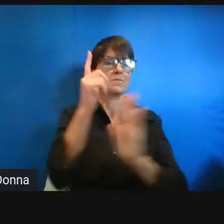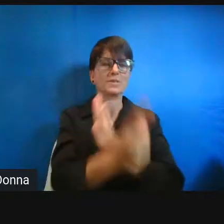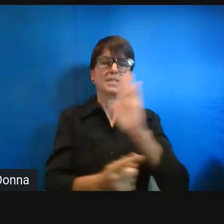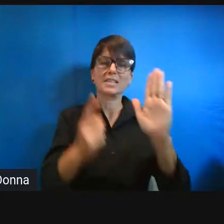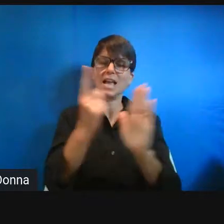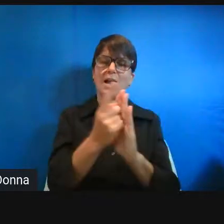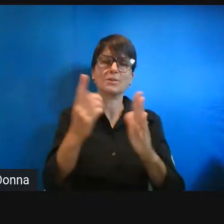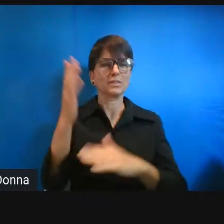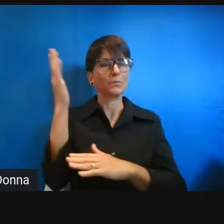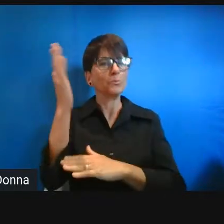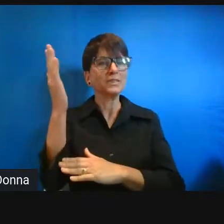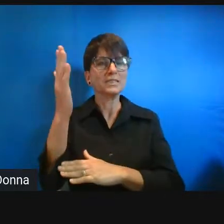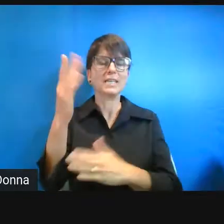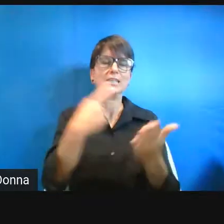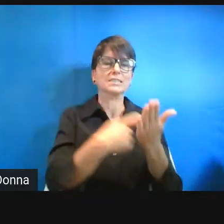volunteers , end attendees for